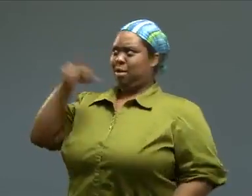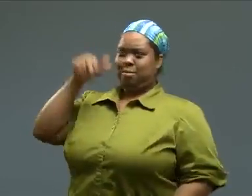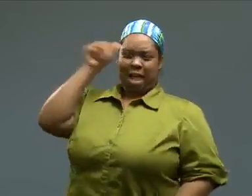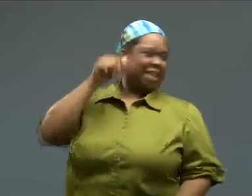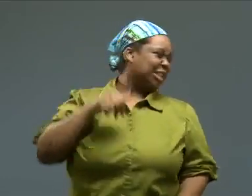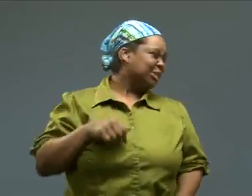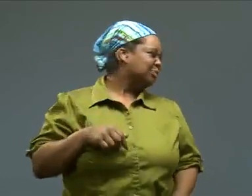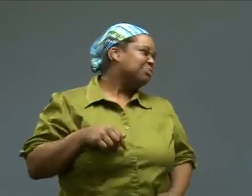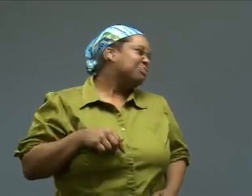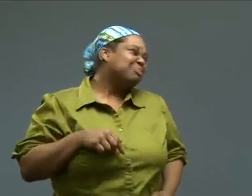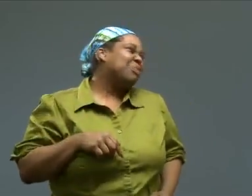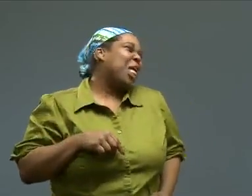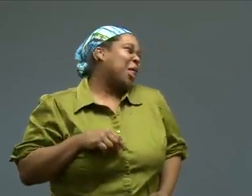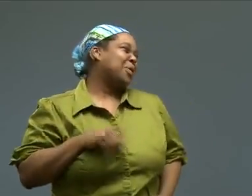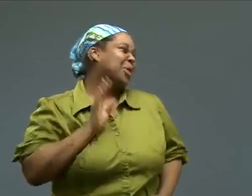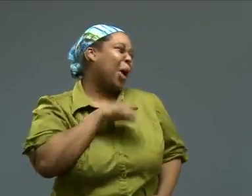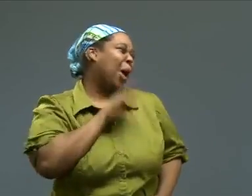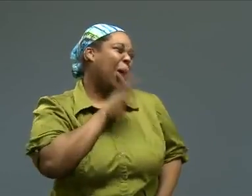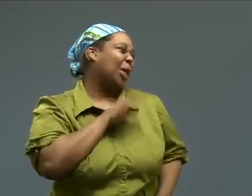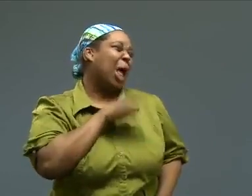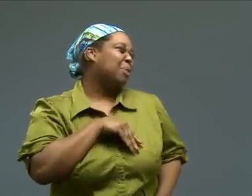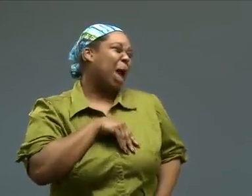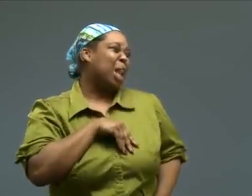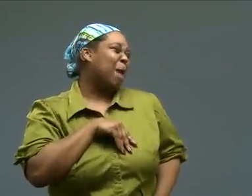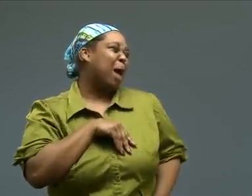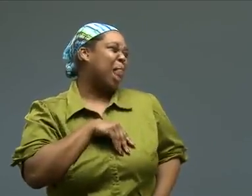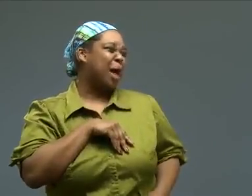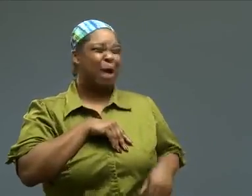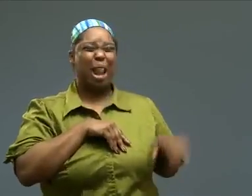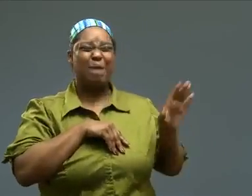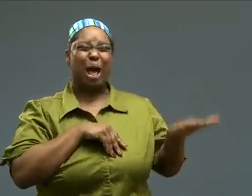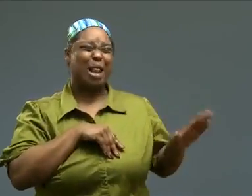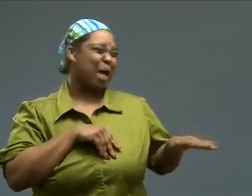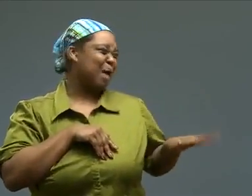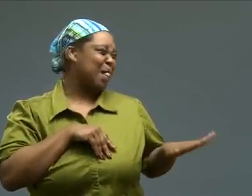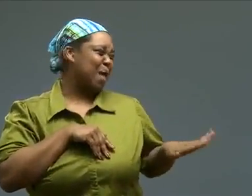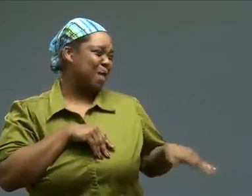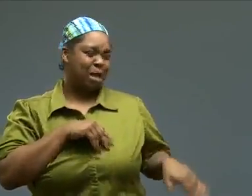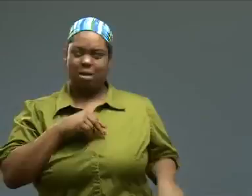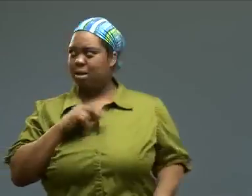I looked at my aunt. She just talked reassuringly to me.